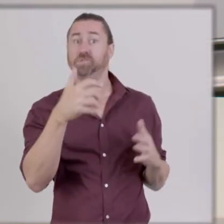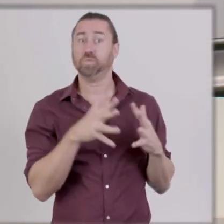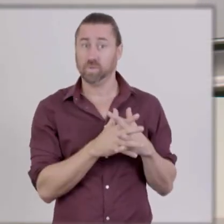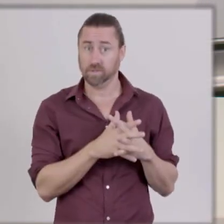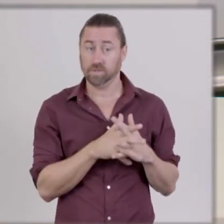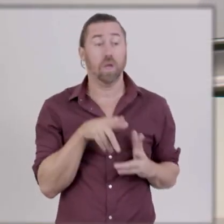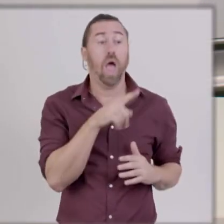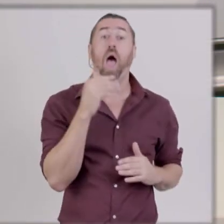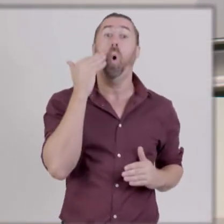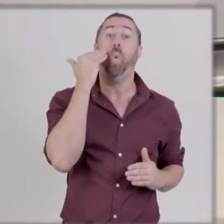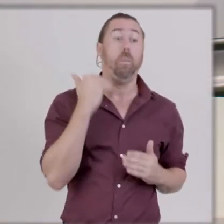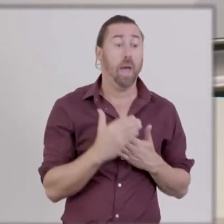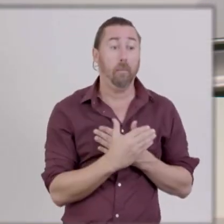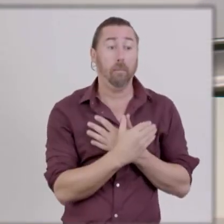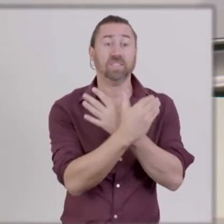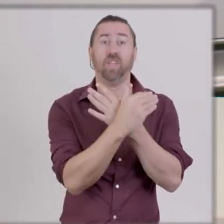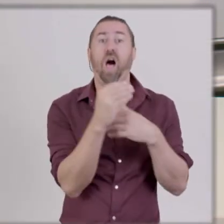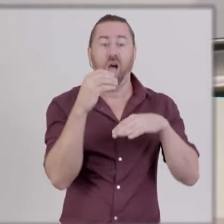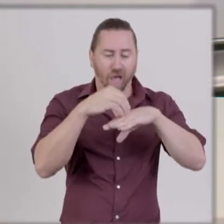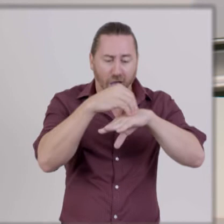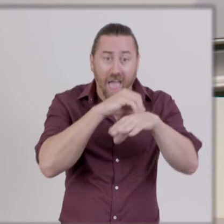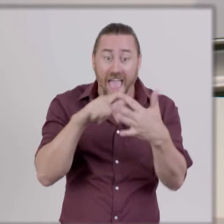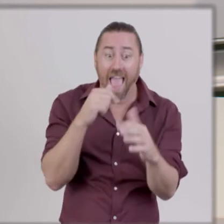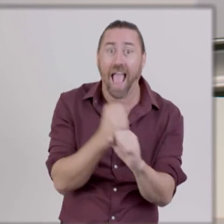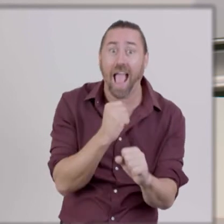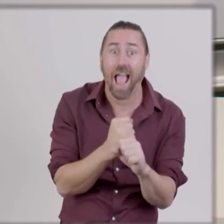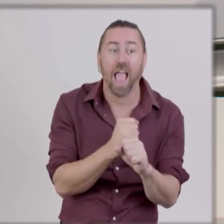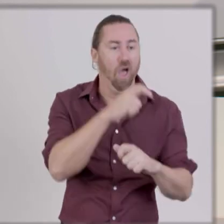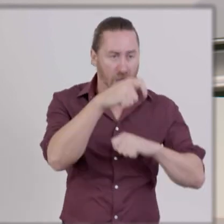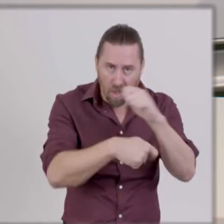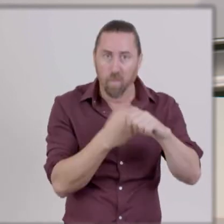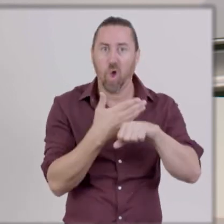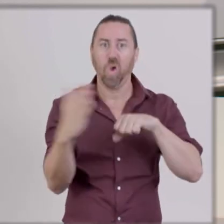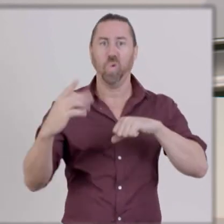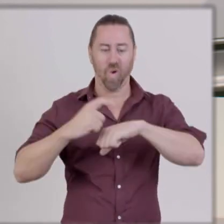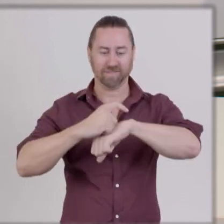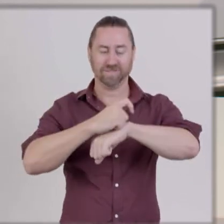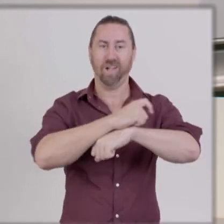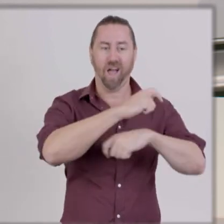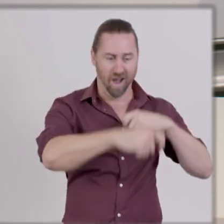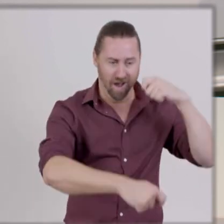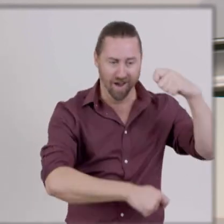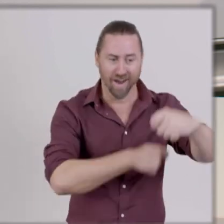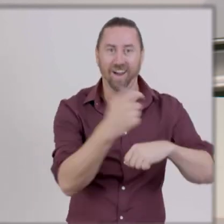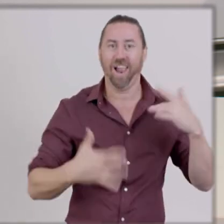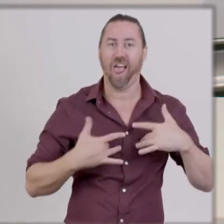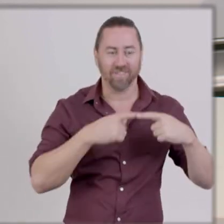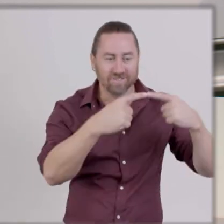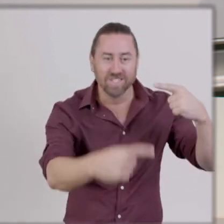During this time, the female can lay eggs, so that new larva, or caterpillars, can hatch and can continue the cycle.